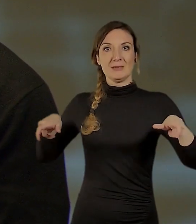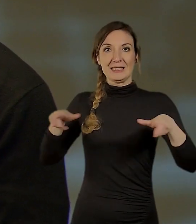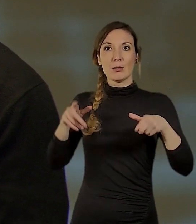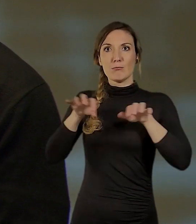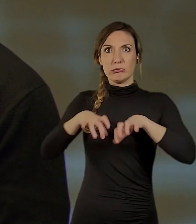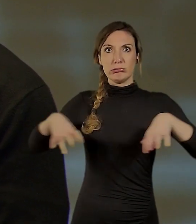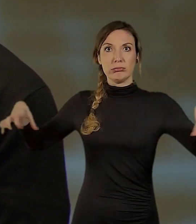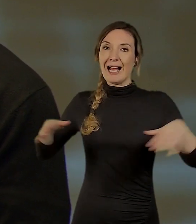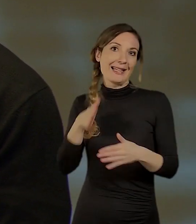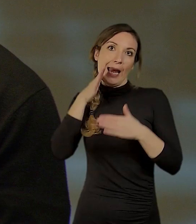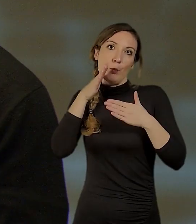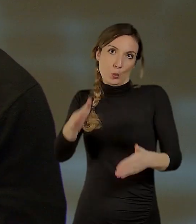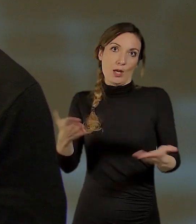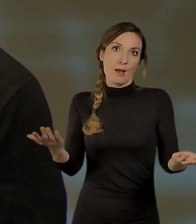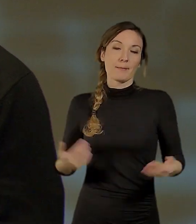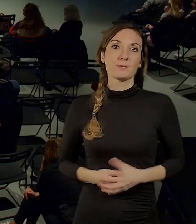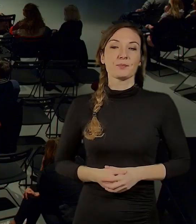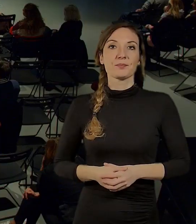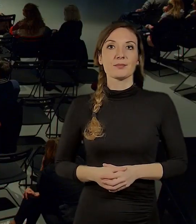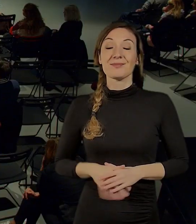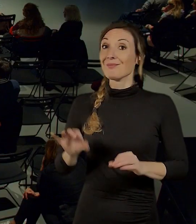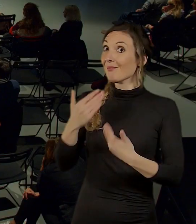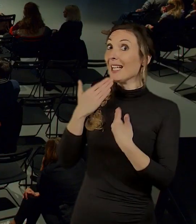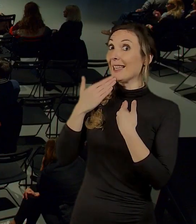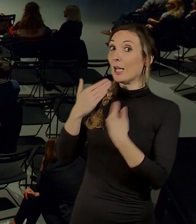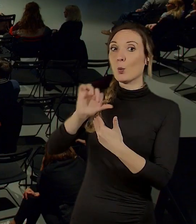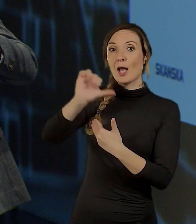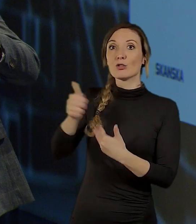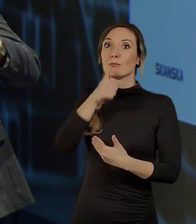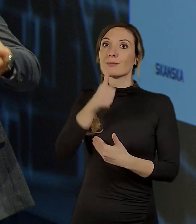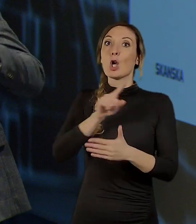to a normal apartment for sale, if I may put it that way. Is there anything similar?